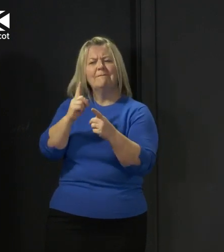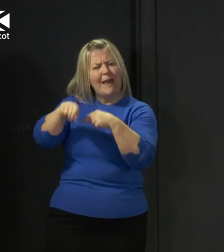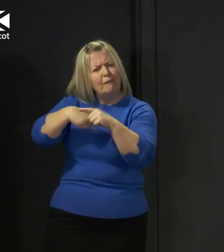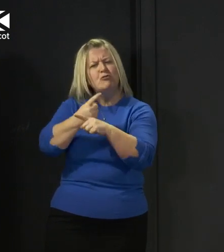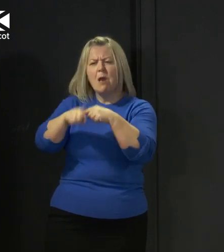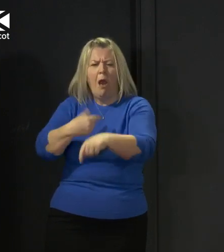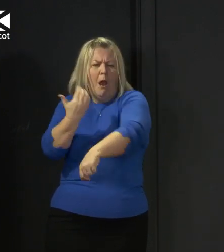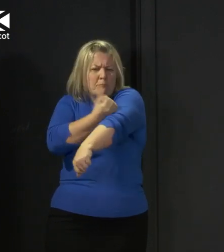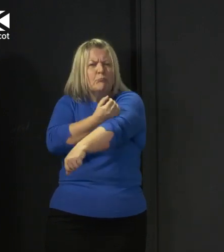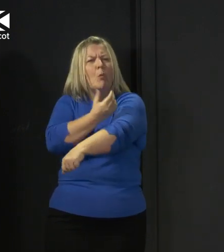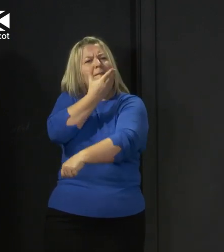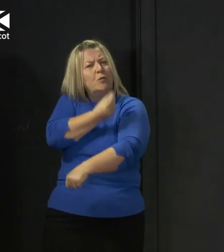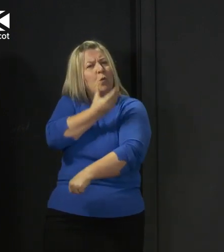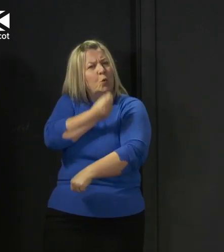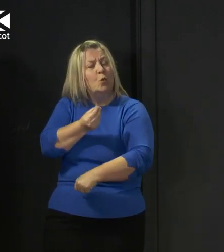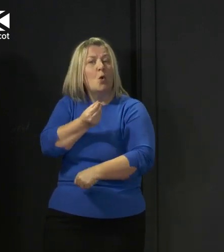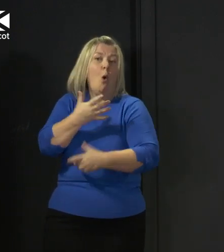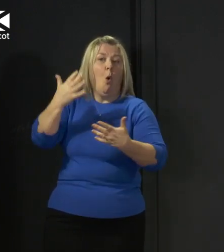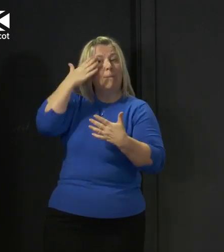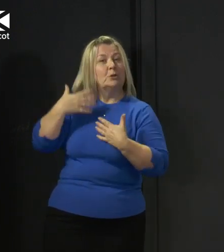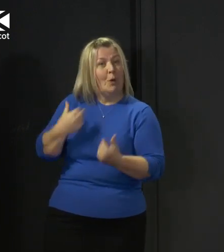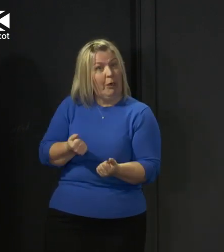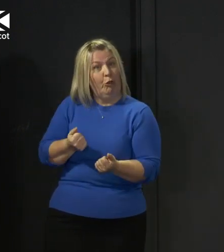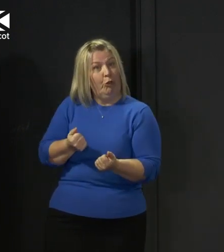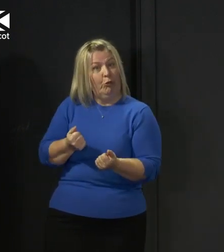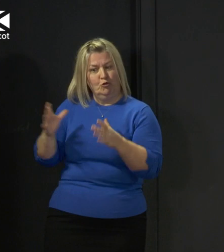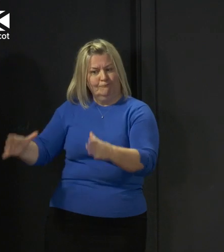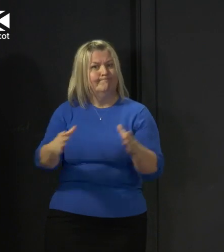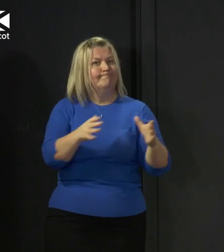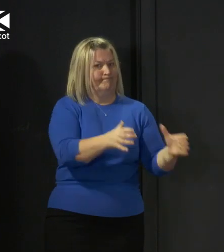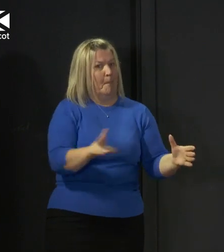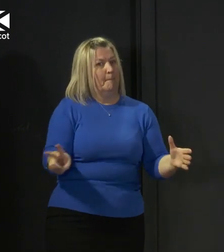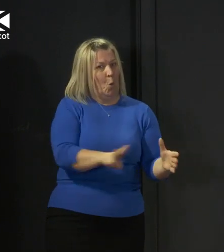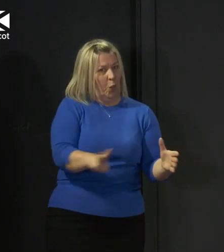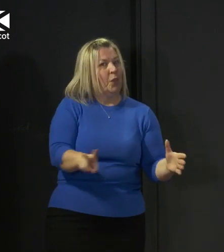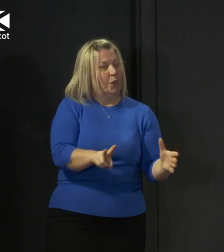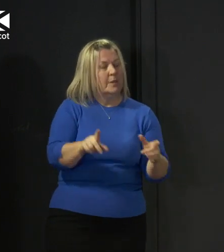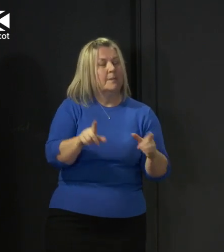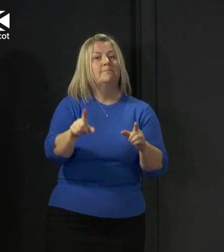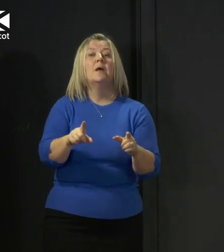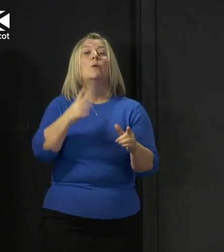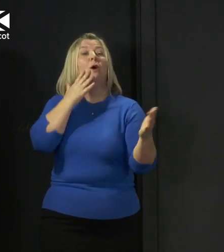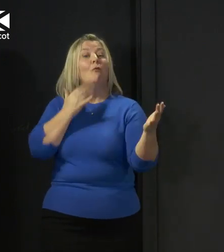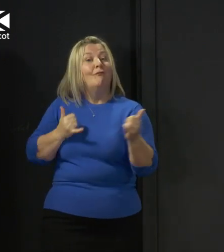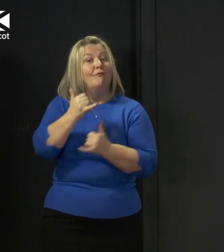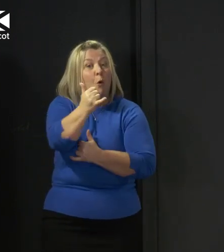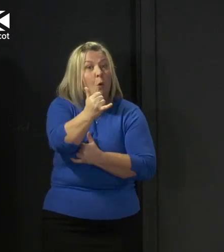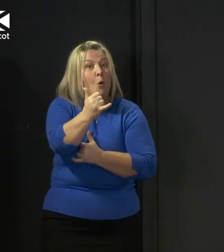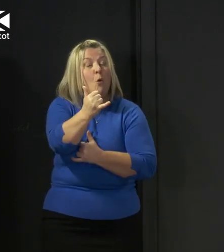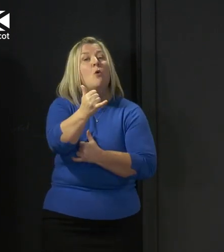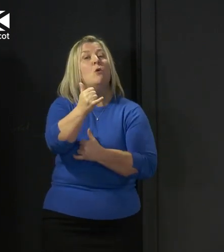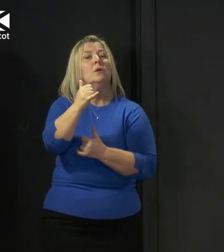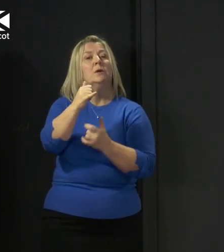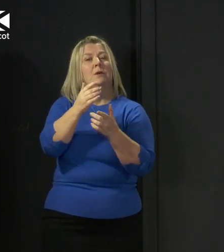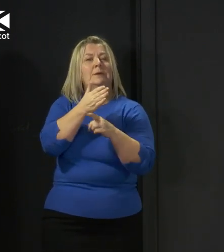health services the helpline when you phone it directs you to your local authority and therefore it's also a good way of